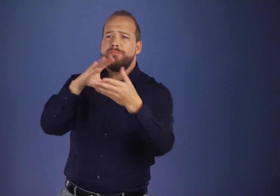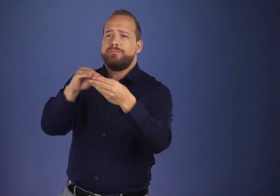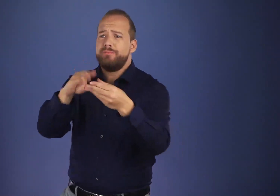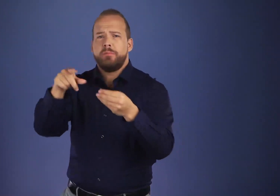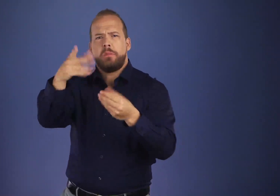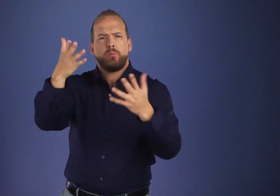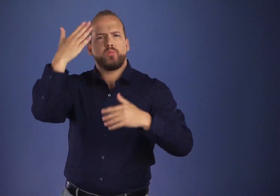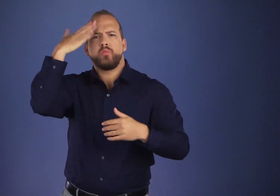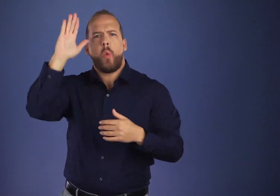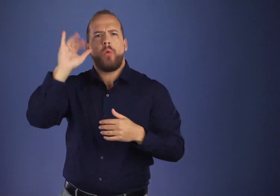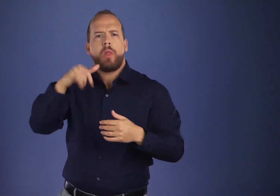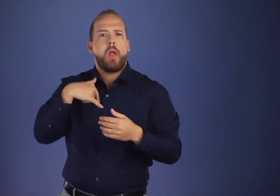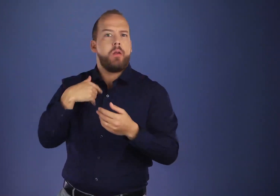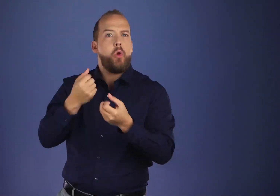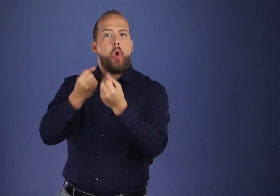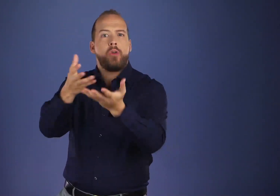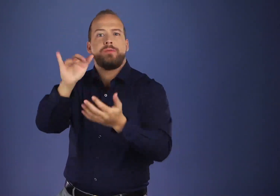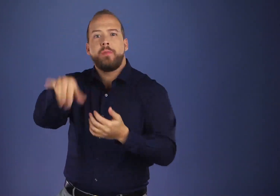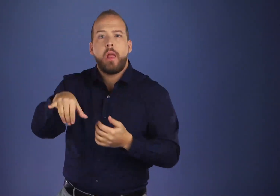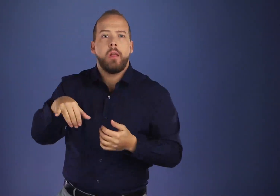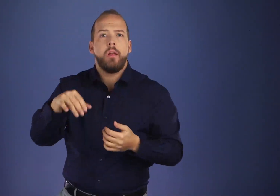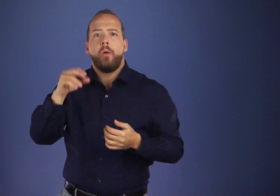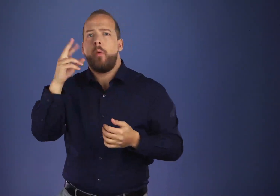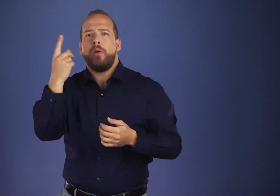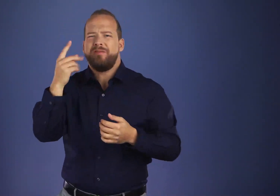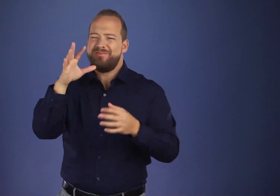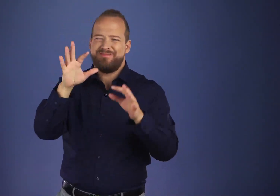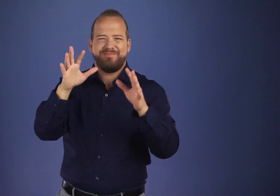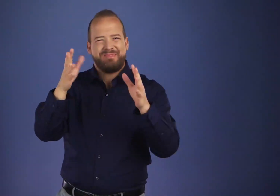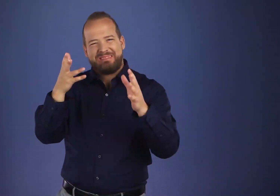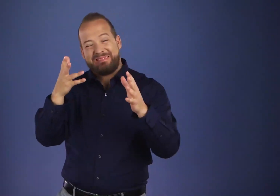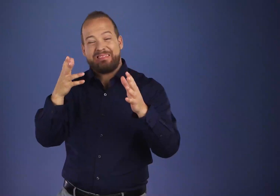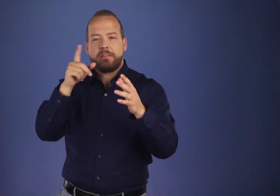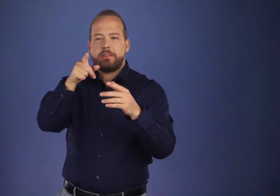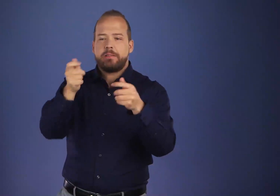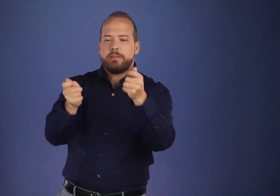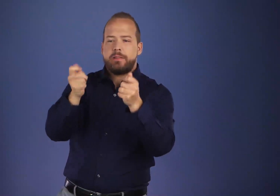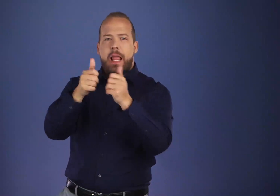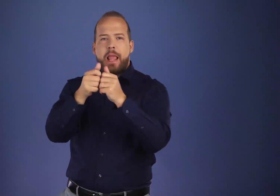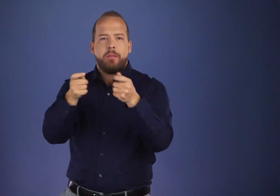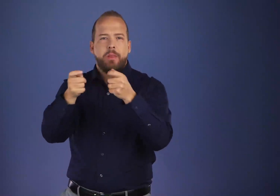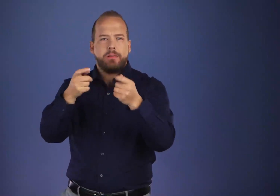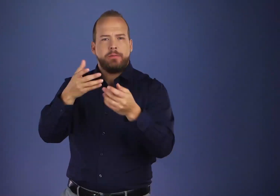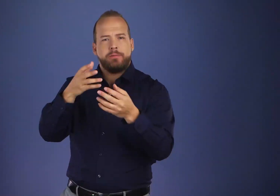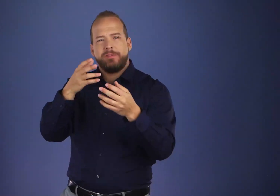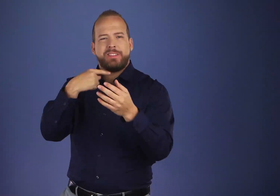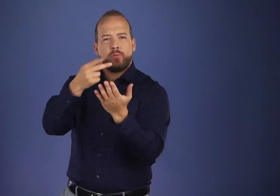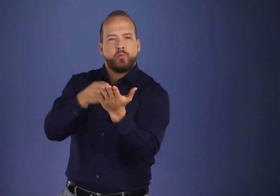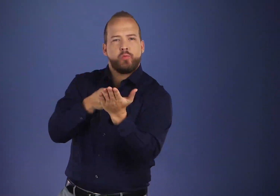The only exceptions we will make will be cases where our disclosure would cause actual harm.